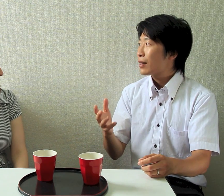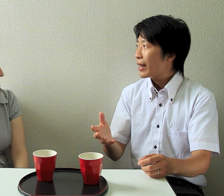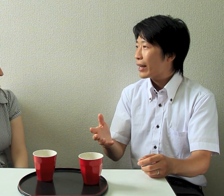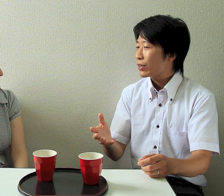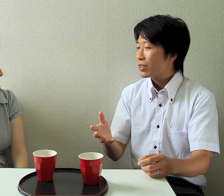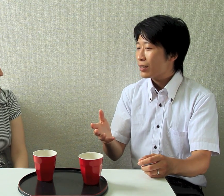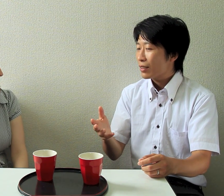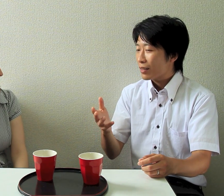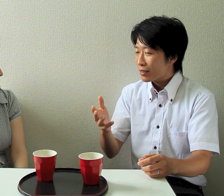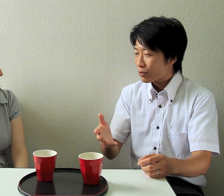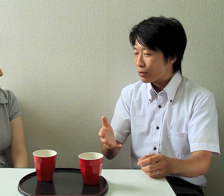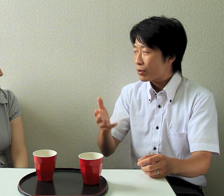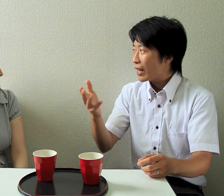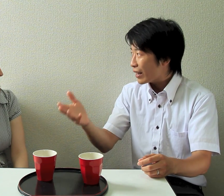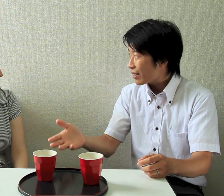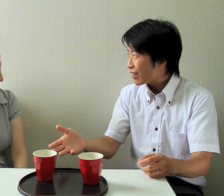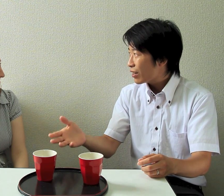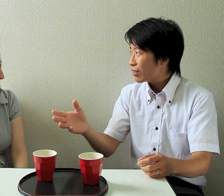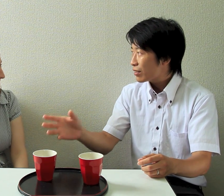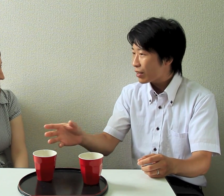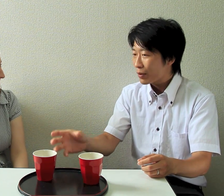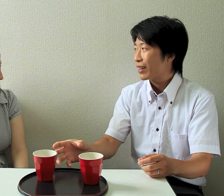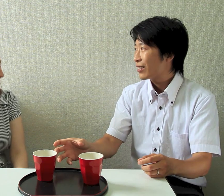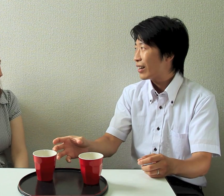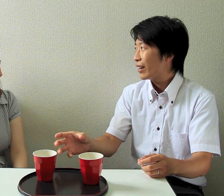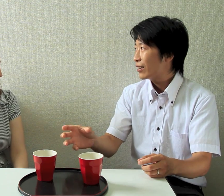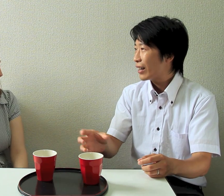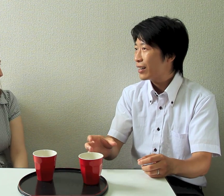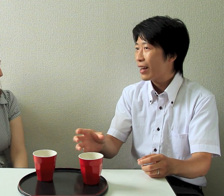Sign Language is representing something.